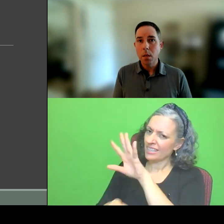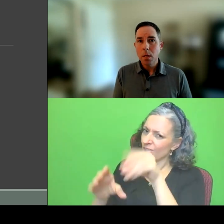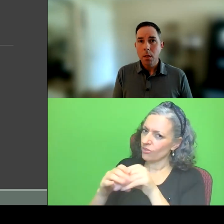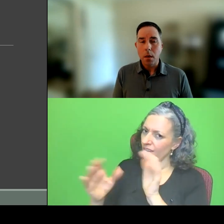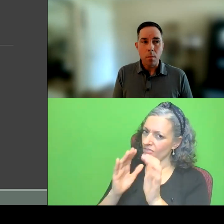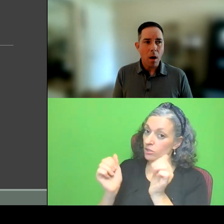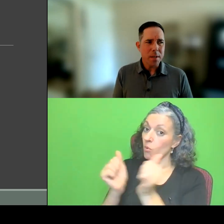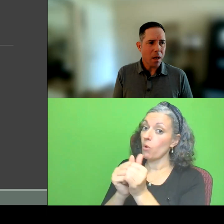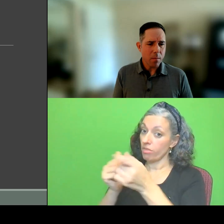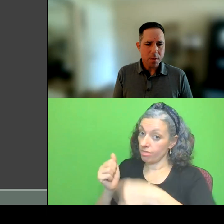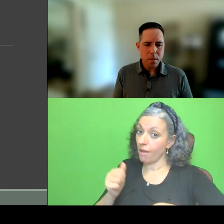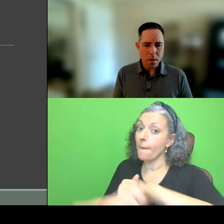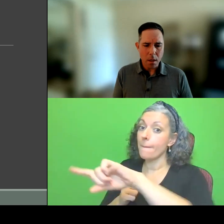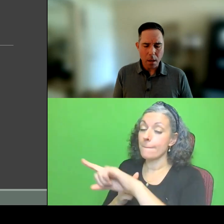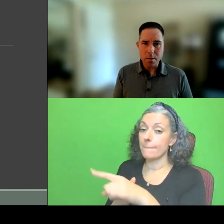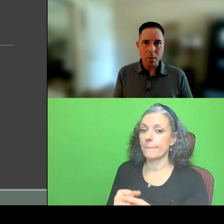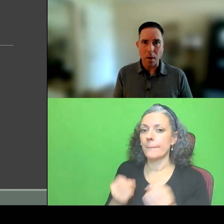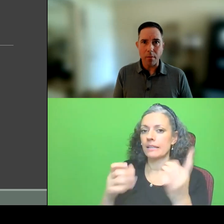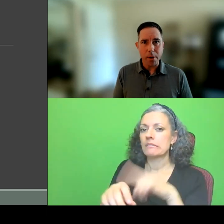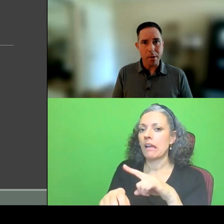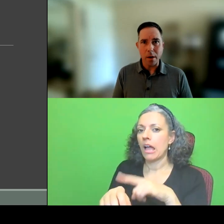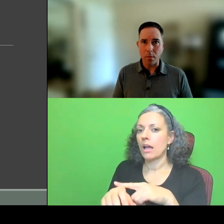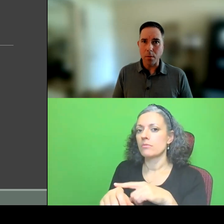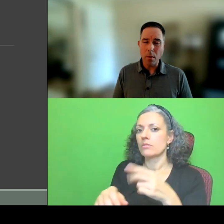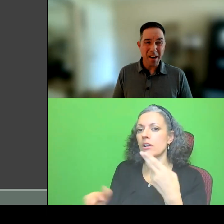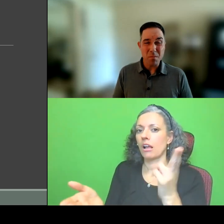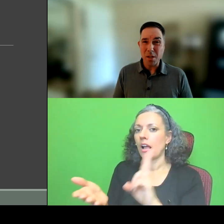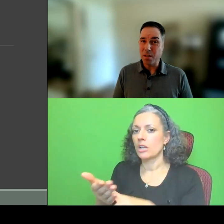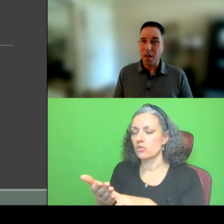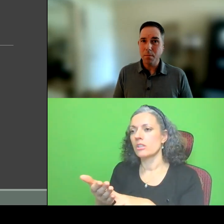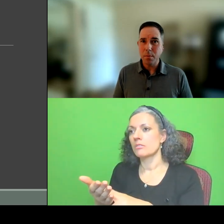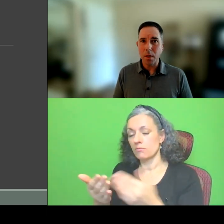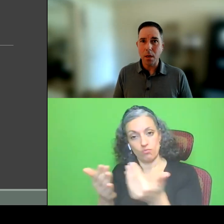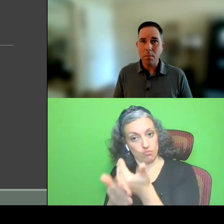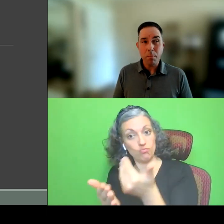Oftentimes, a contract will have a periodic renewal and that might be a good time to bring it up.